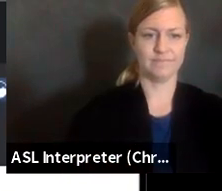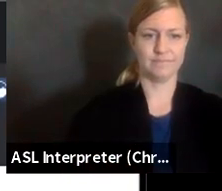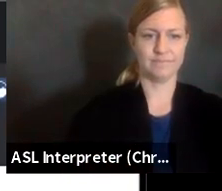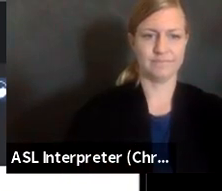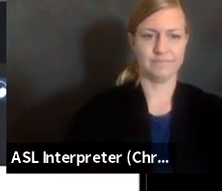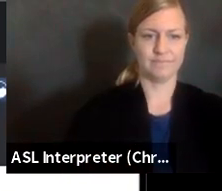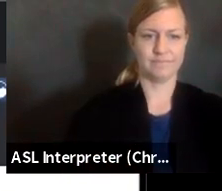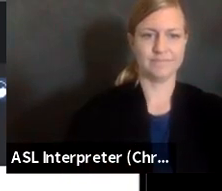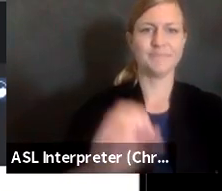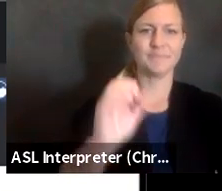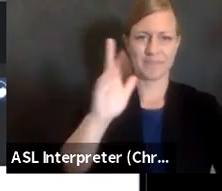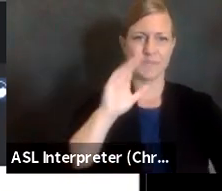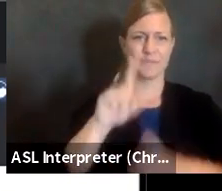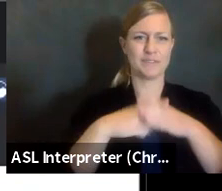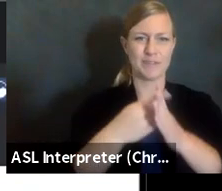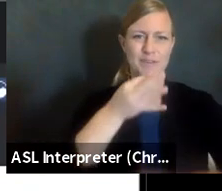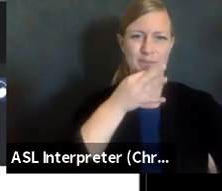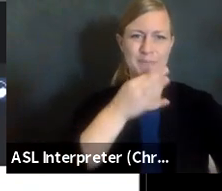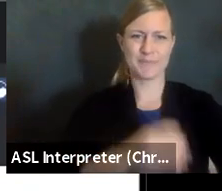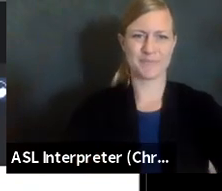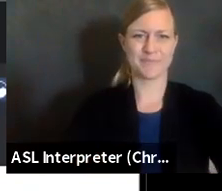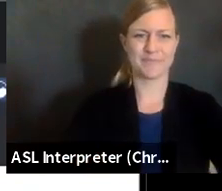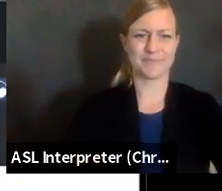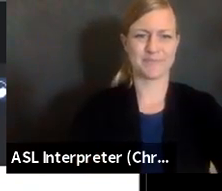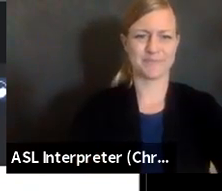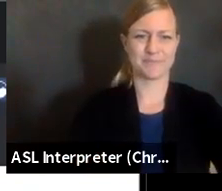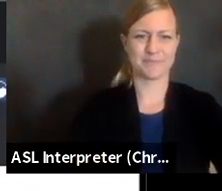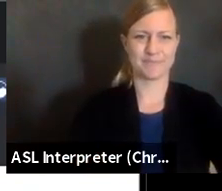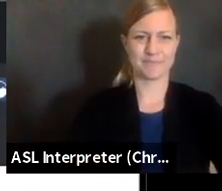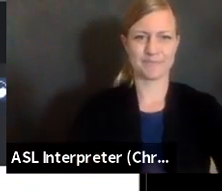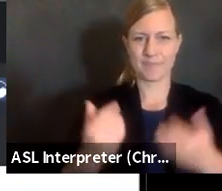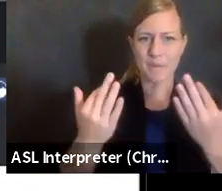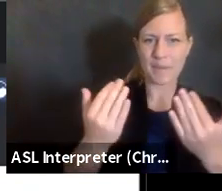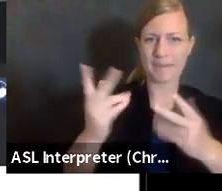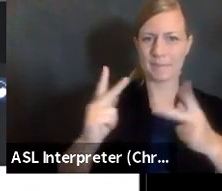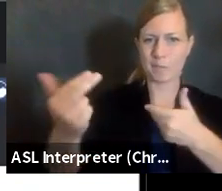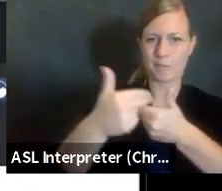ESD 112 - Katherine Livick: Alright, we'll get started in just a second. ESD 112 - Katherine Livick: Just kind of letting some people join